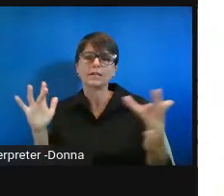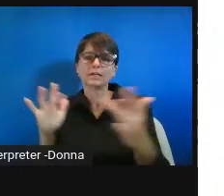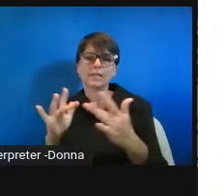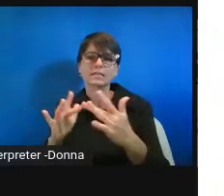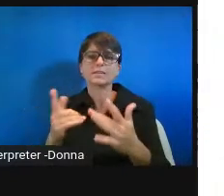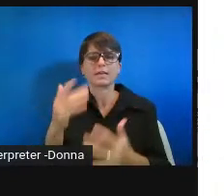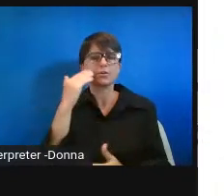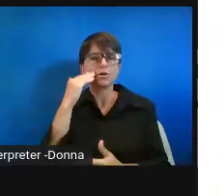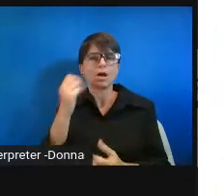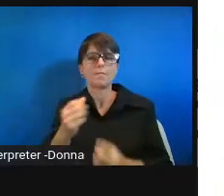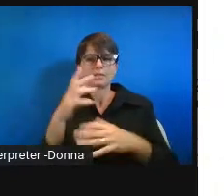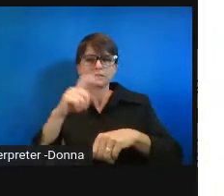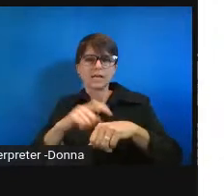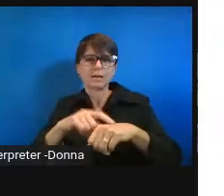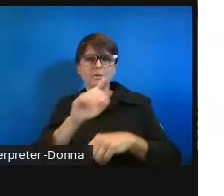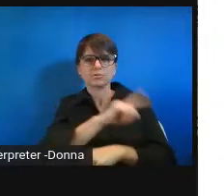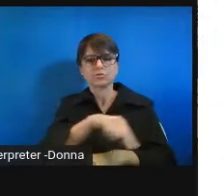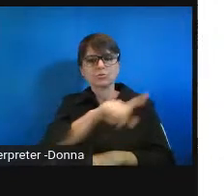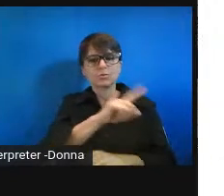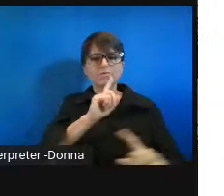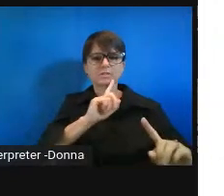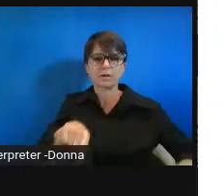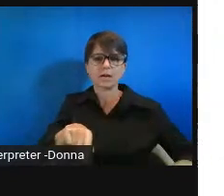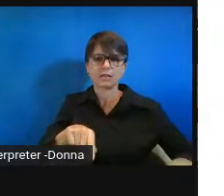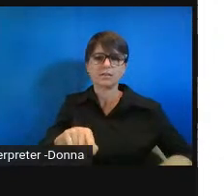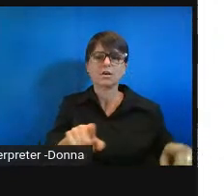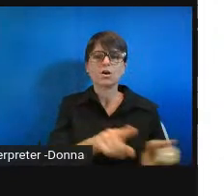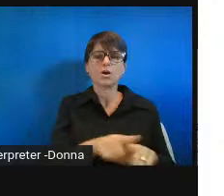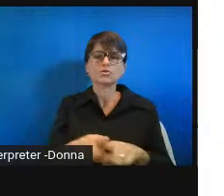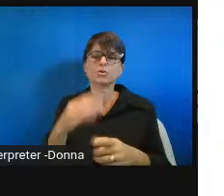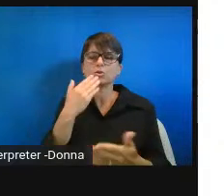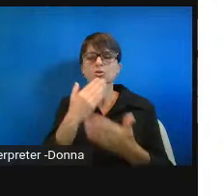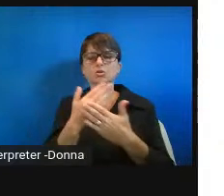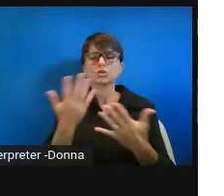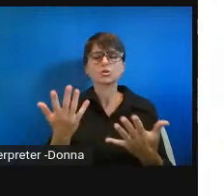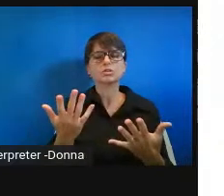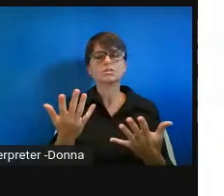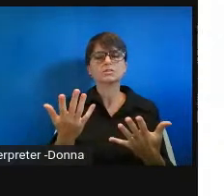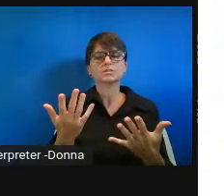It is also good practice to provide information about any known limitation on